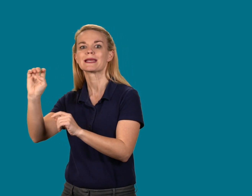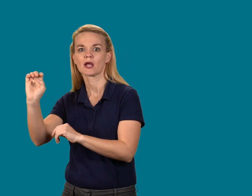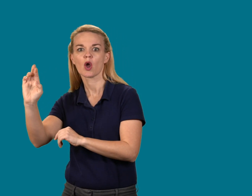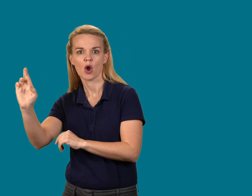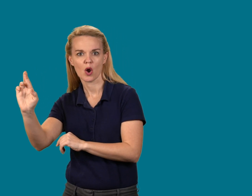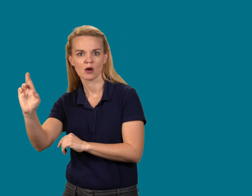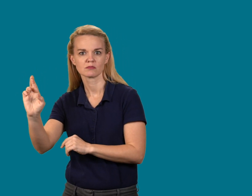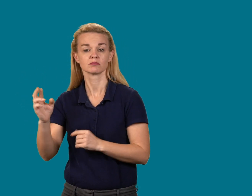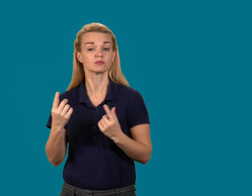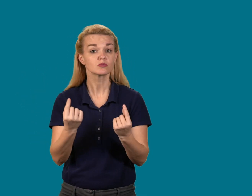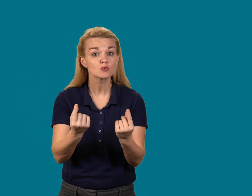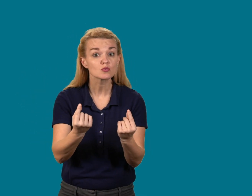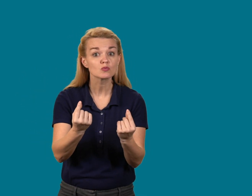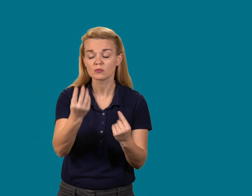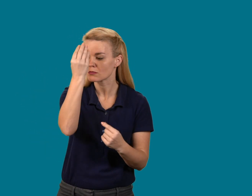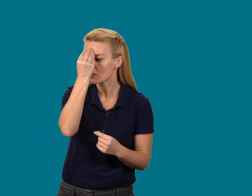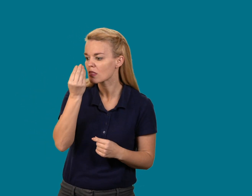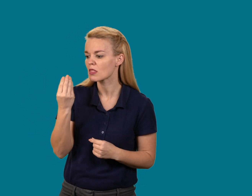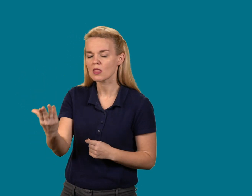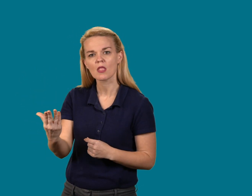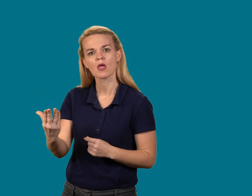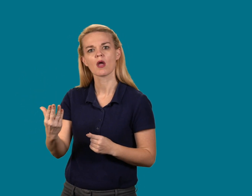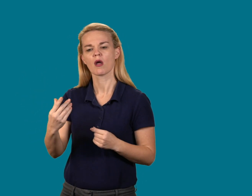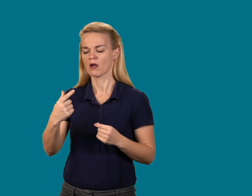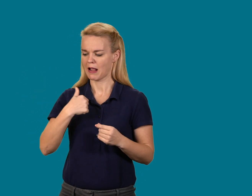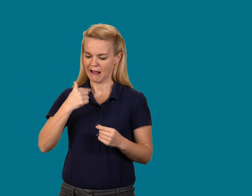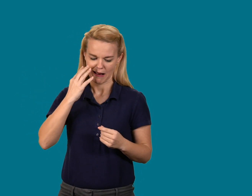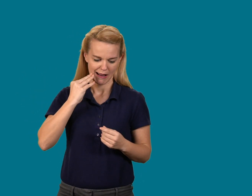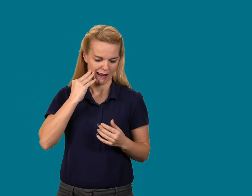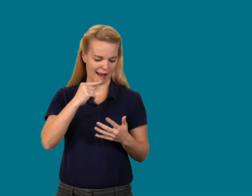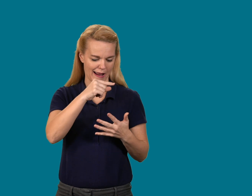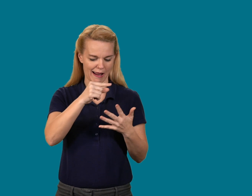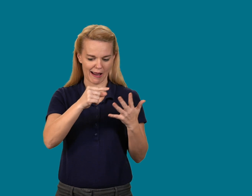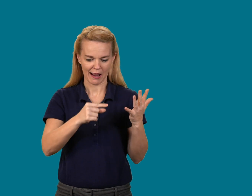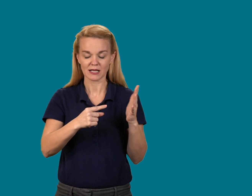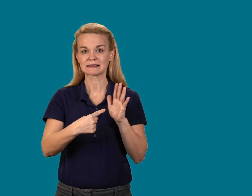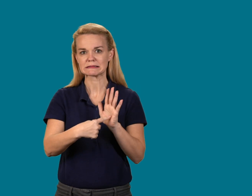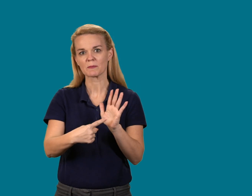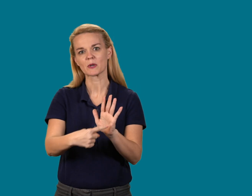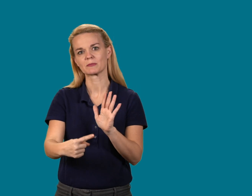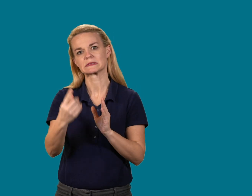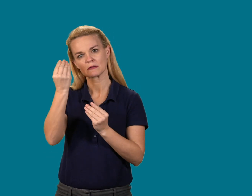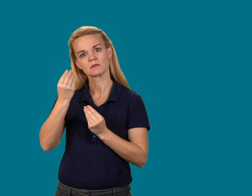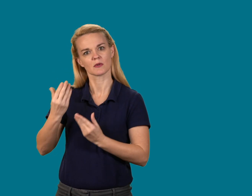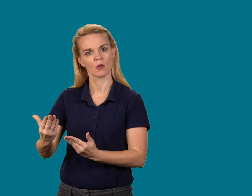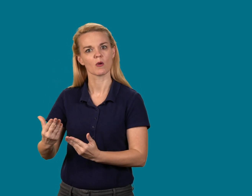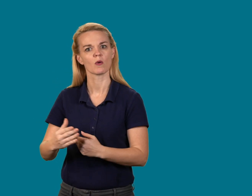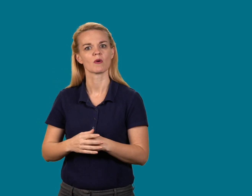and tell them your symptoms before going in.